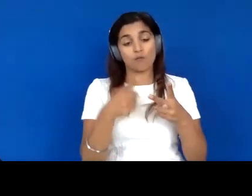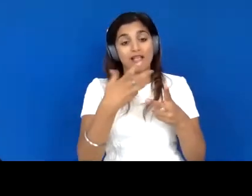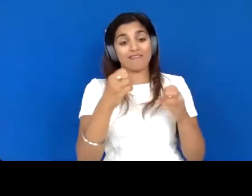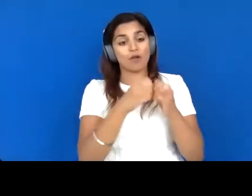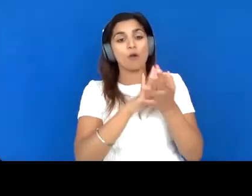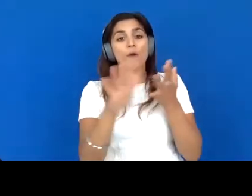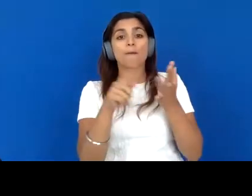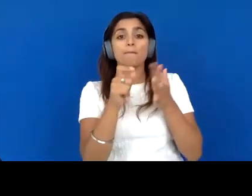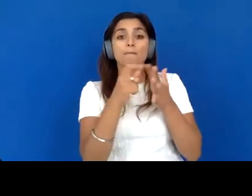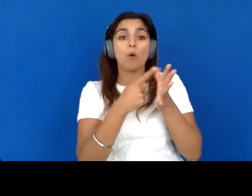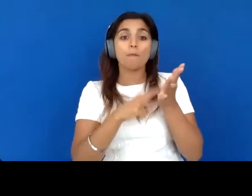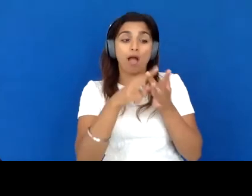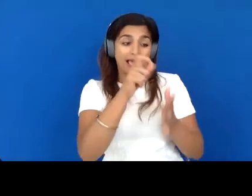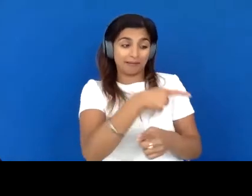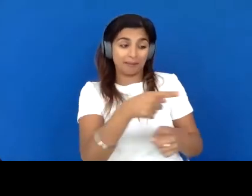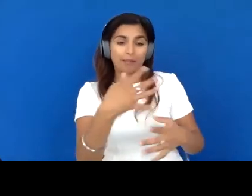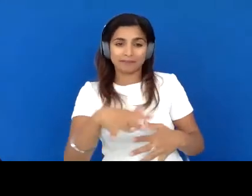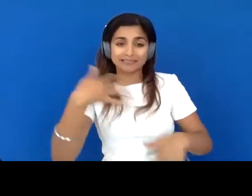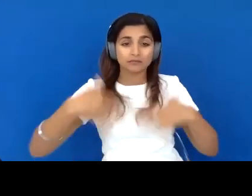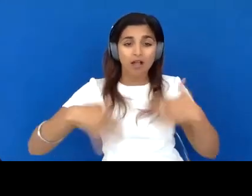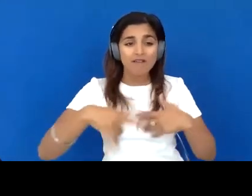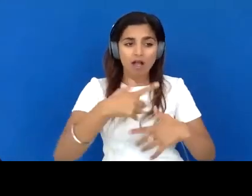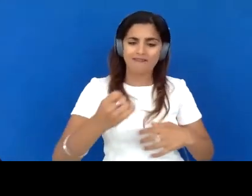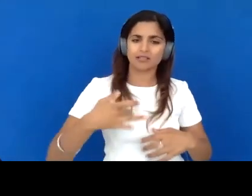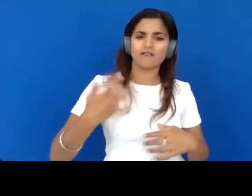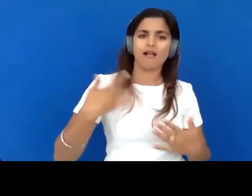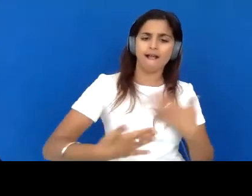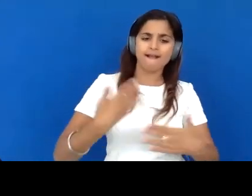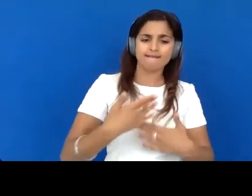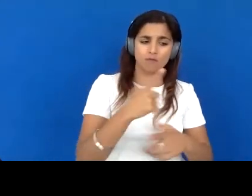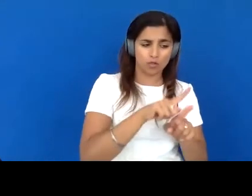care and crip survival this forms part of a larger research project which aims